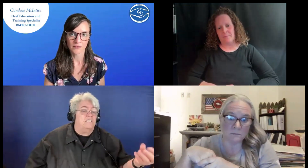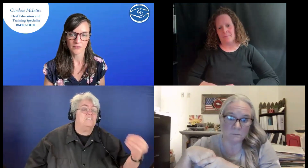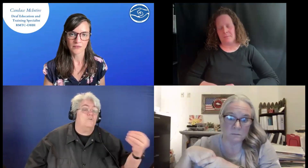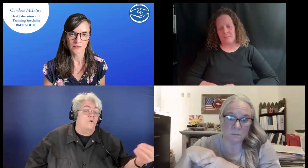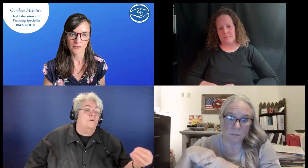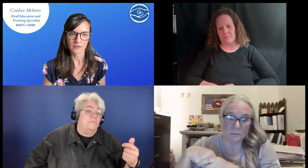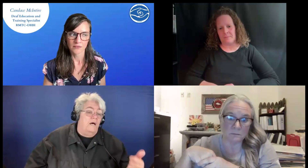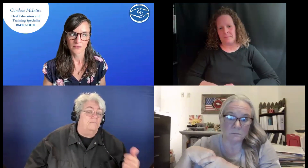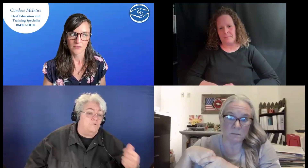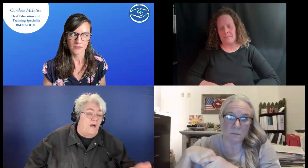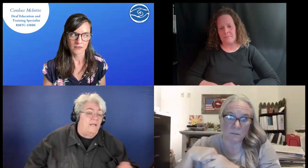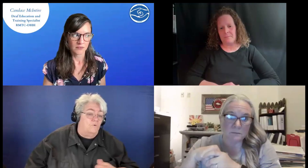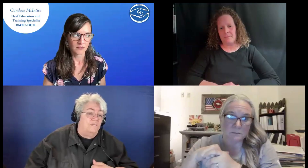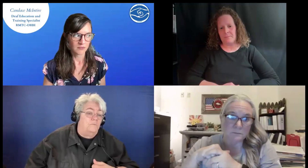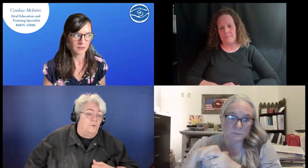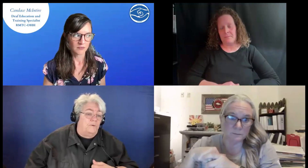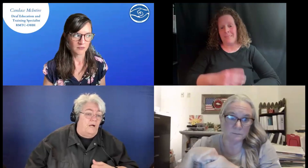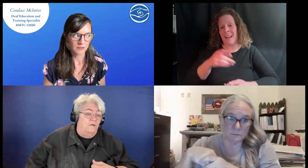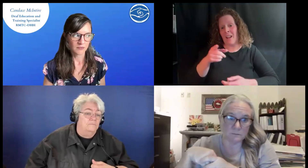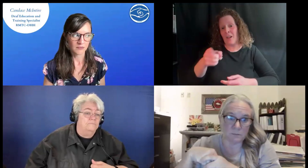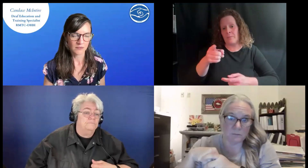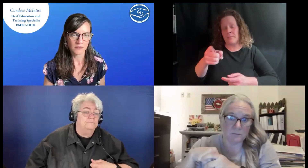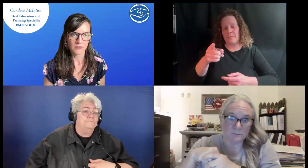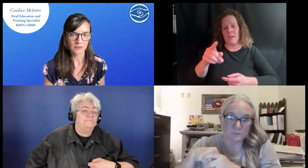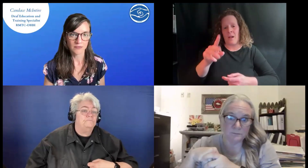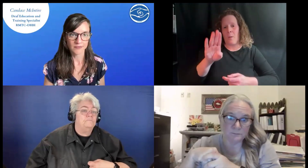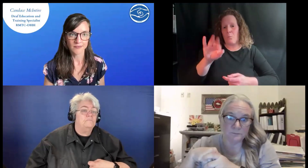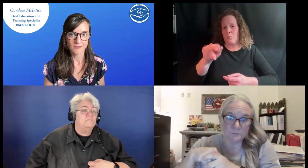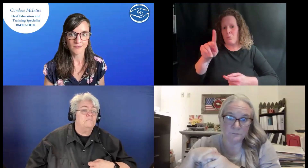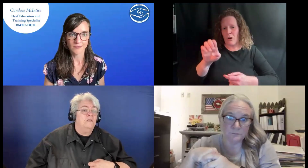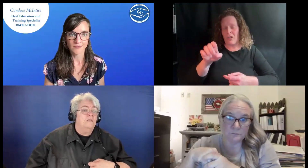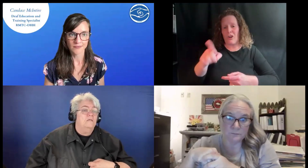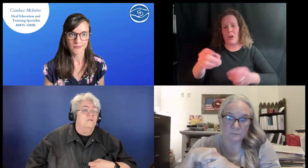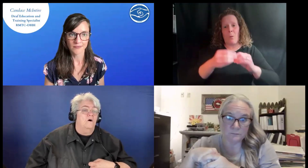to this in order to adequately prepare.